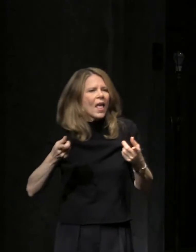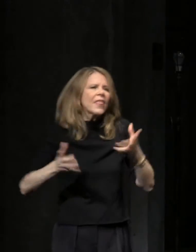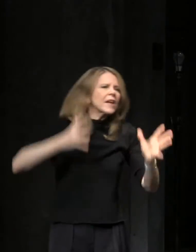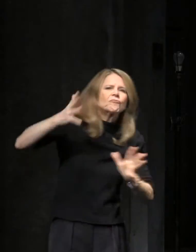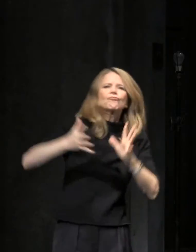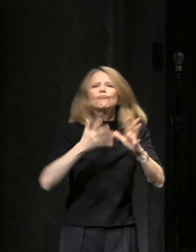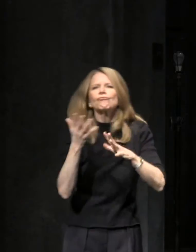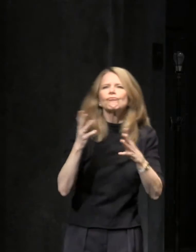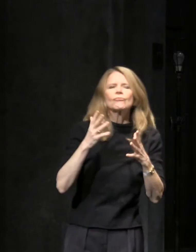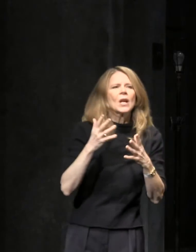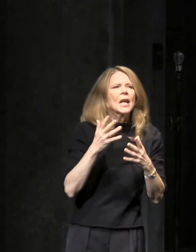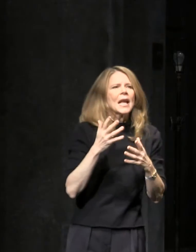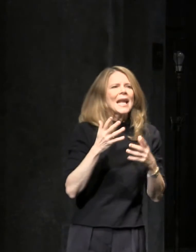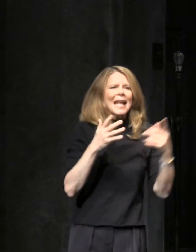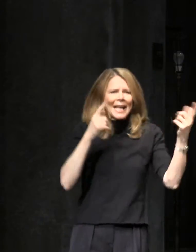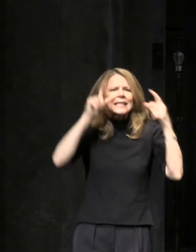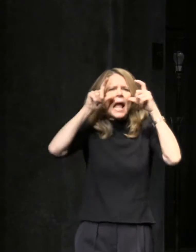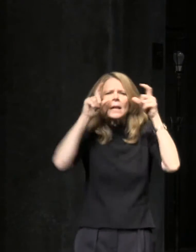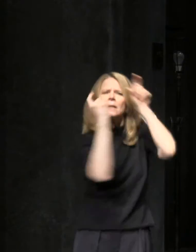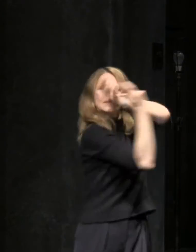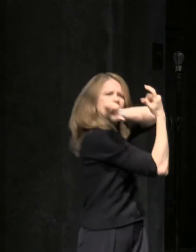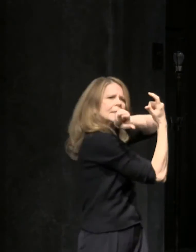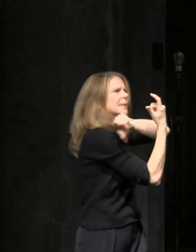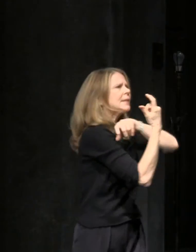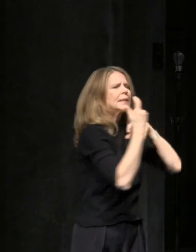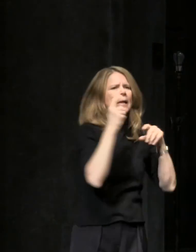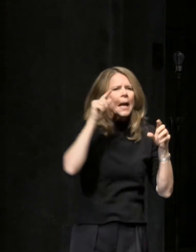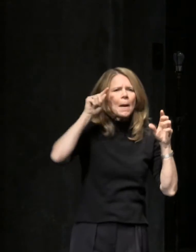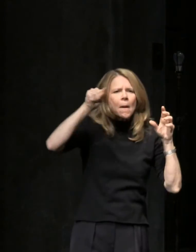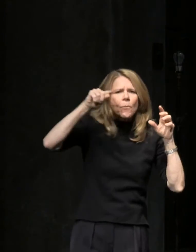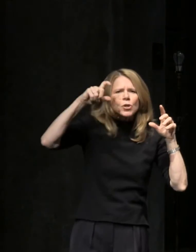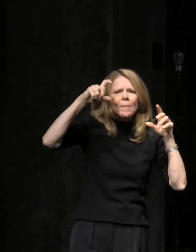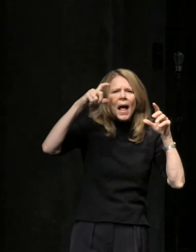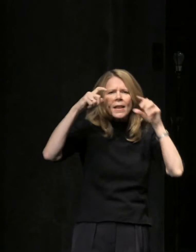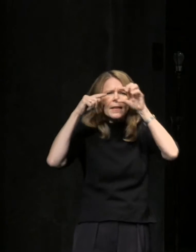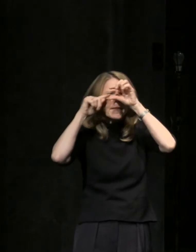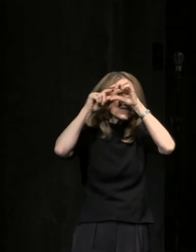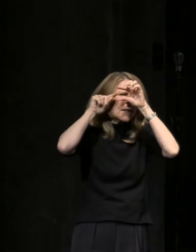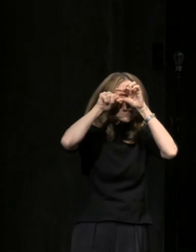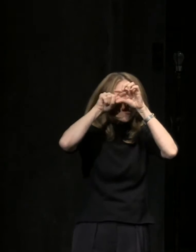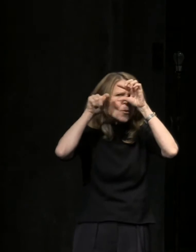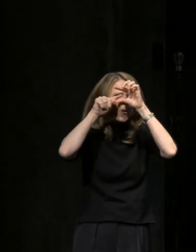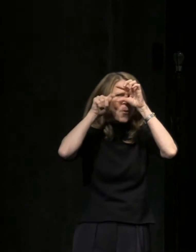“You have to turn the camera around and push the button. You look through this hole